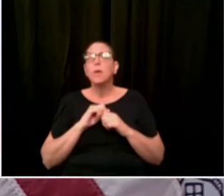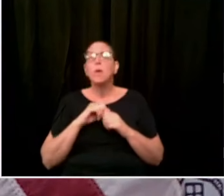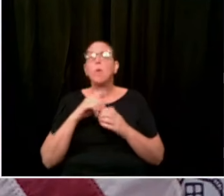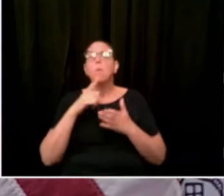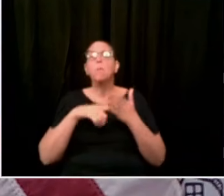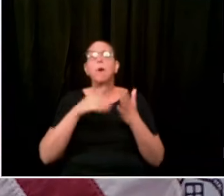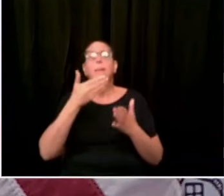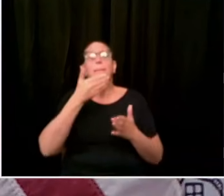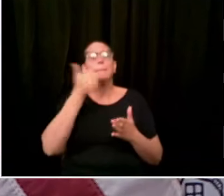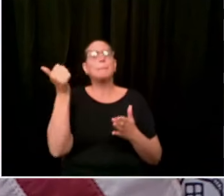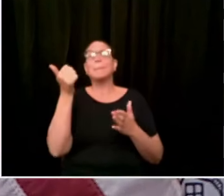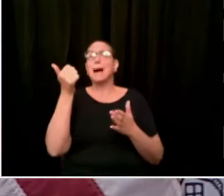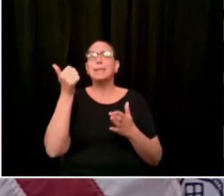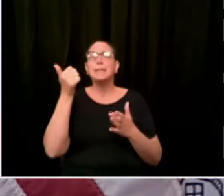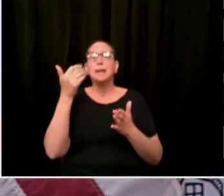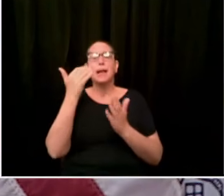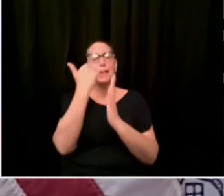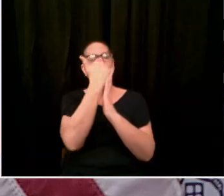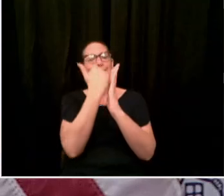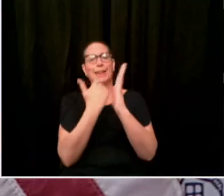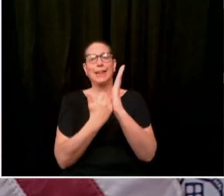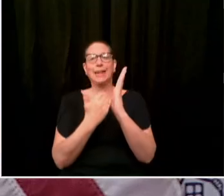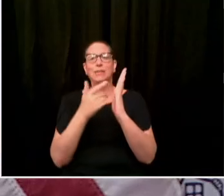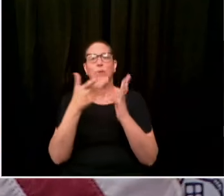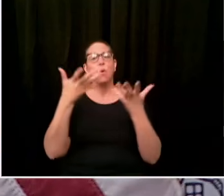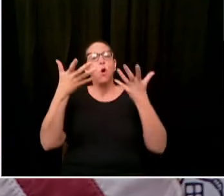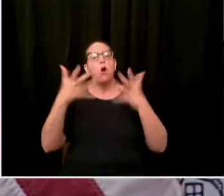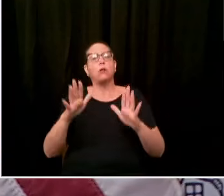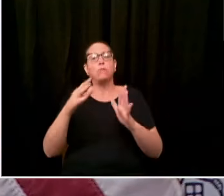CASES THAT HAVE